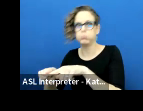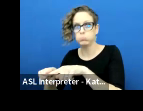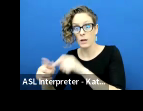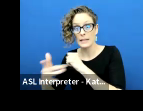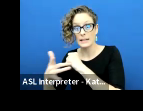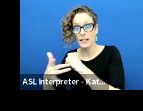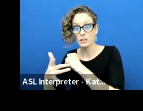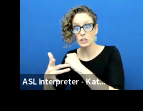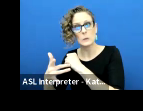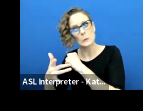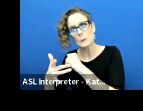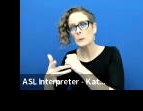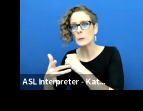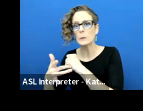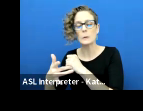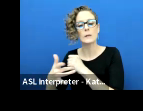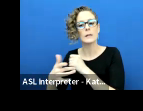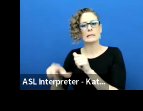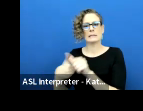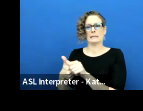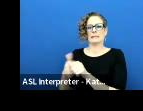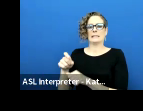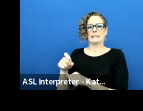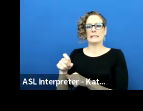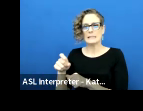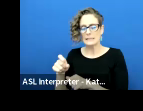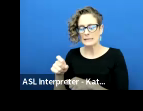certain things that we try to get as many of those things off the cloud as possible